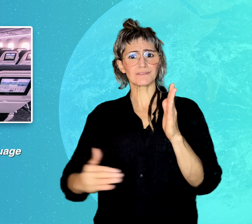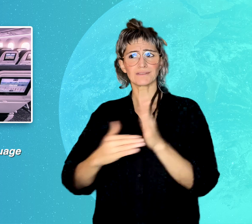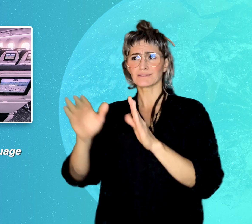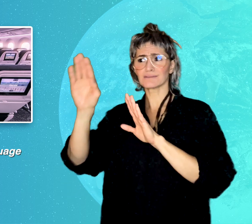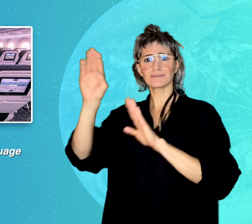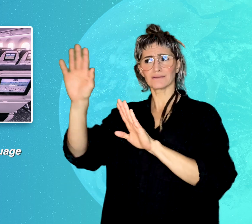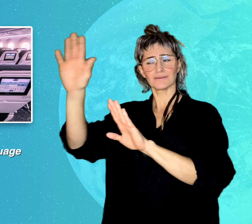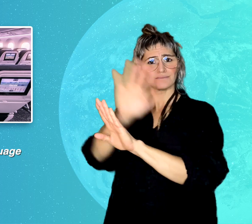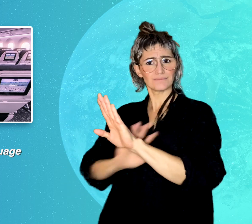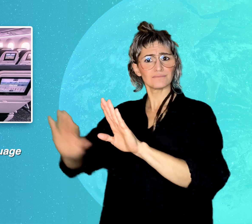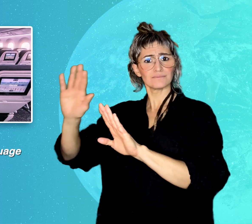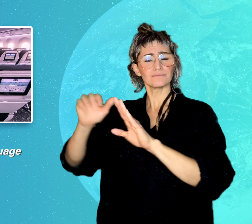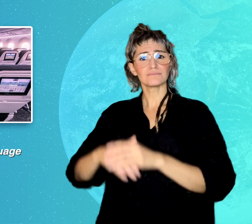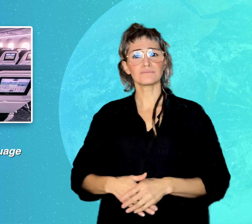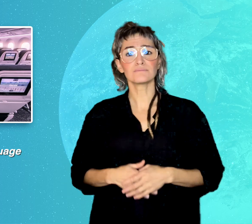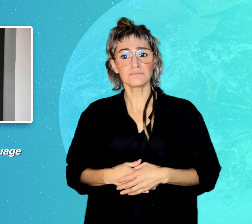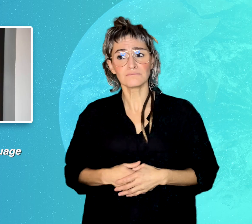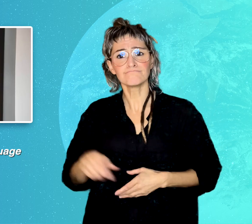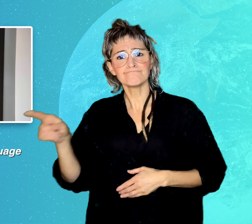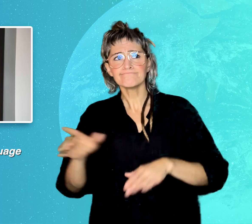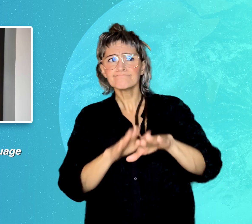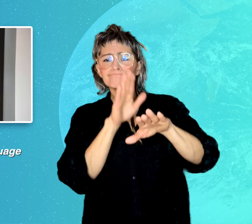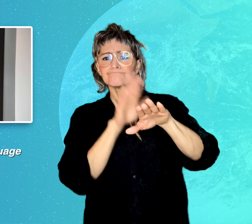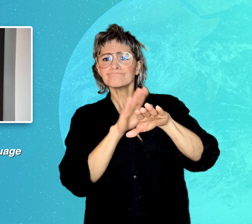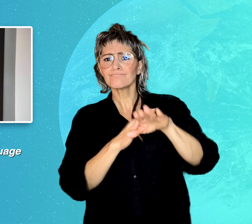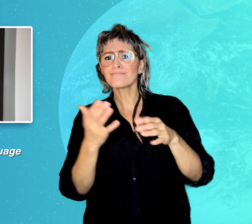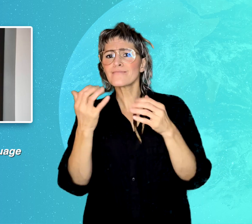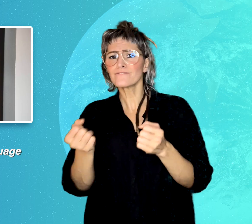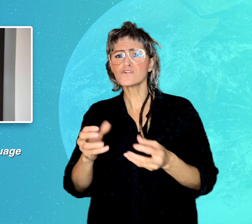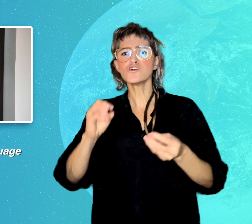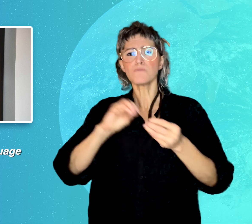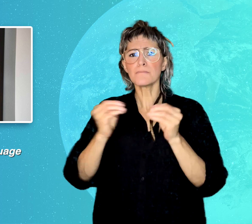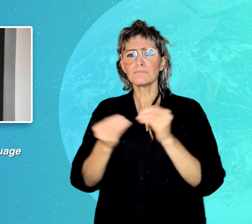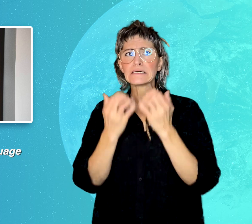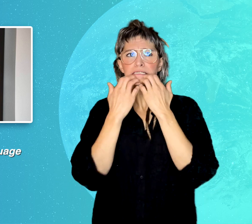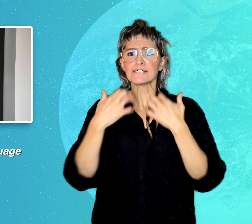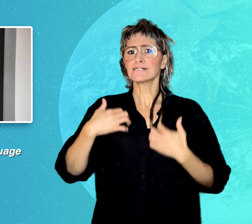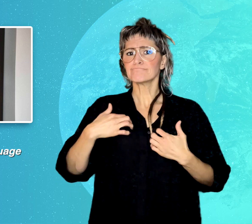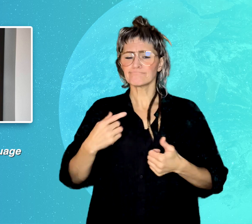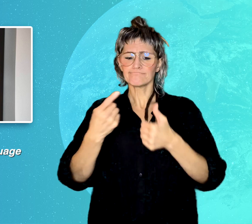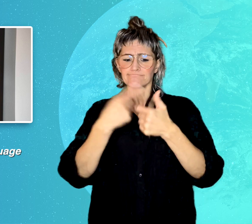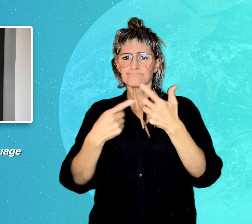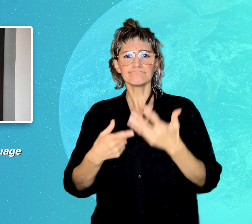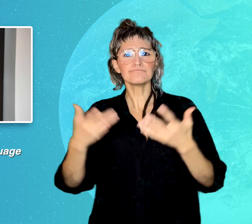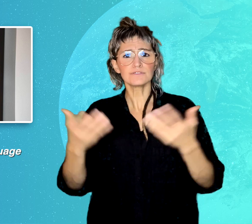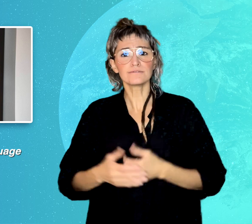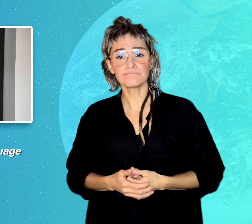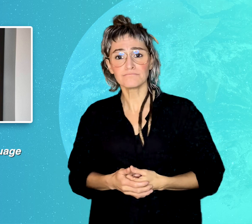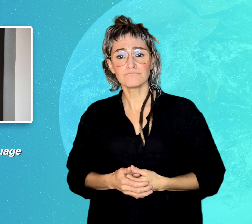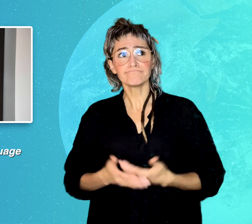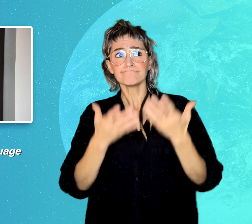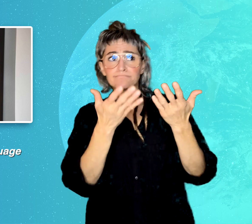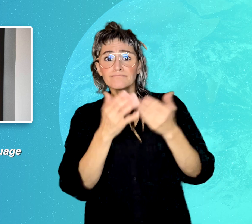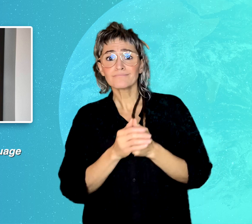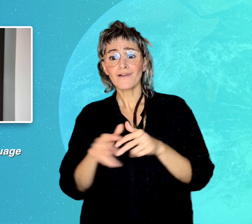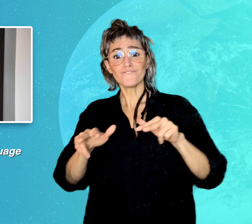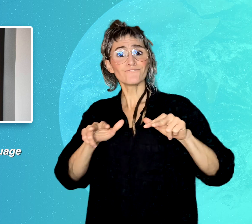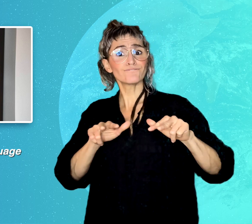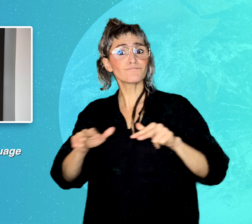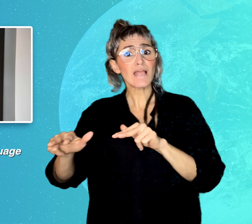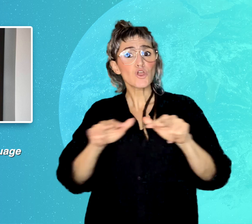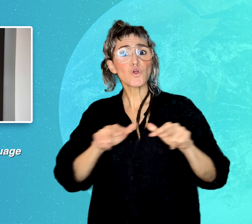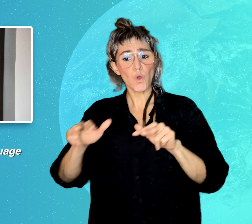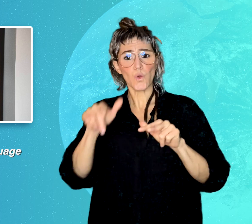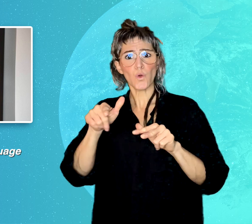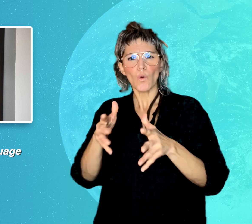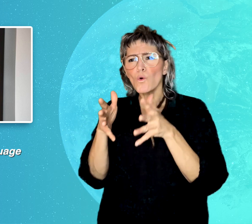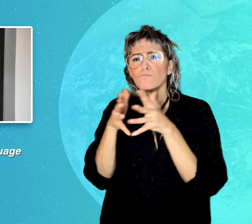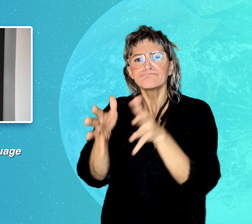community across the country. Some of the concerns included the small